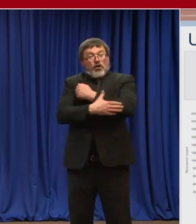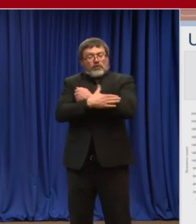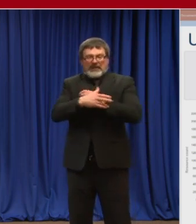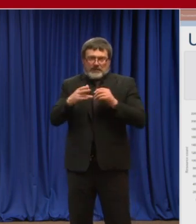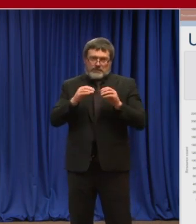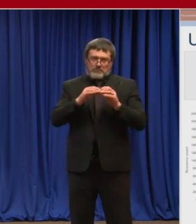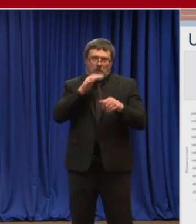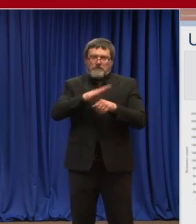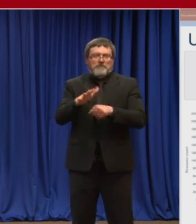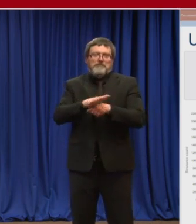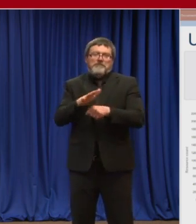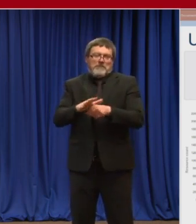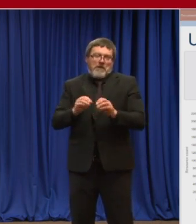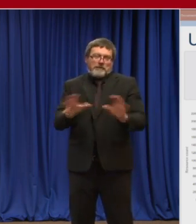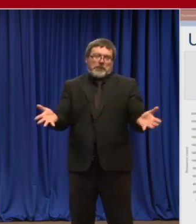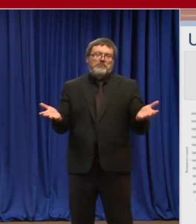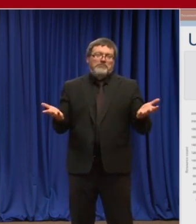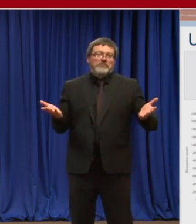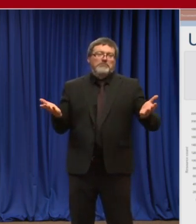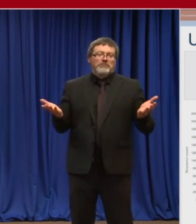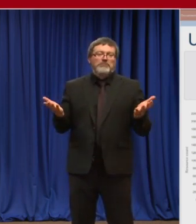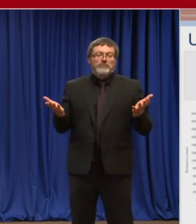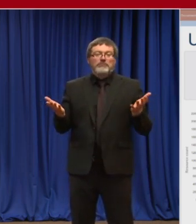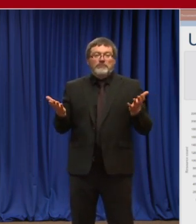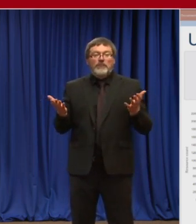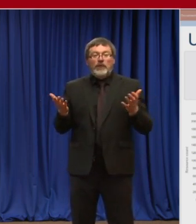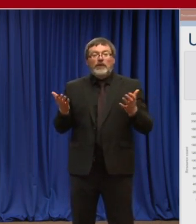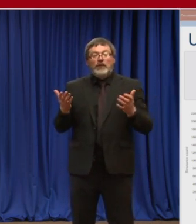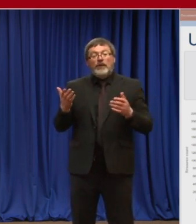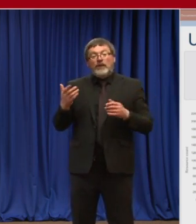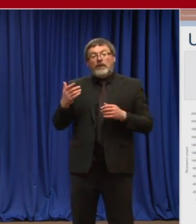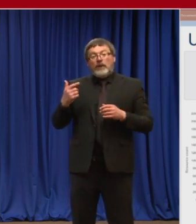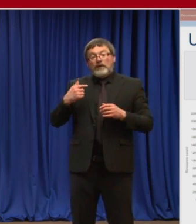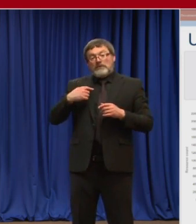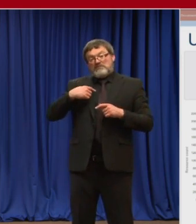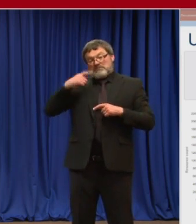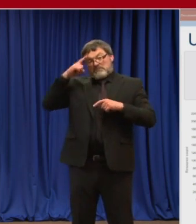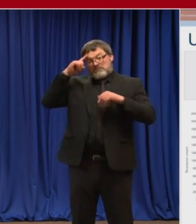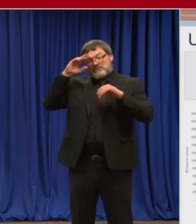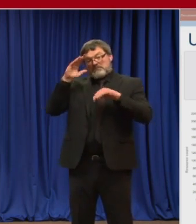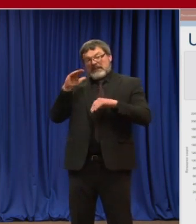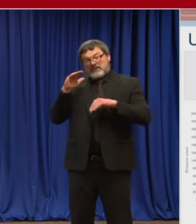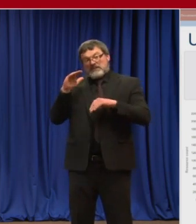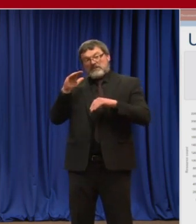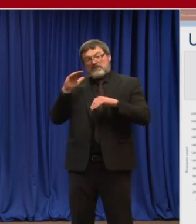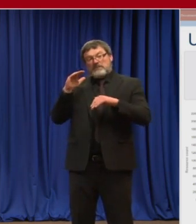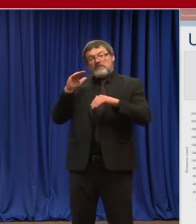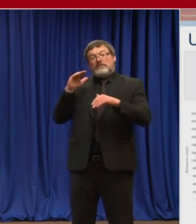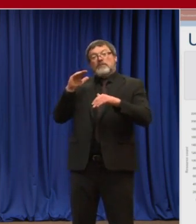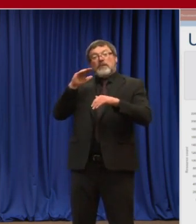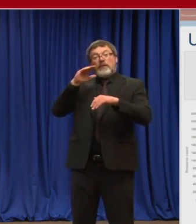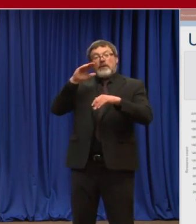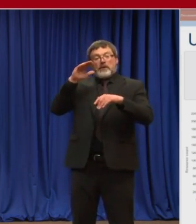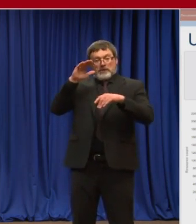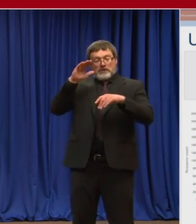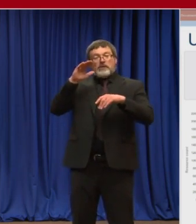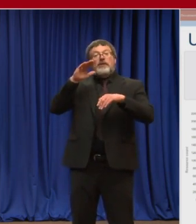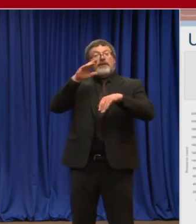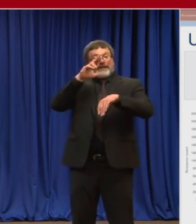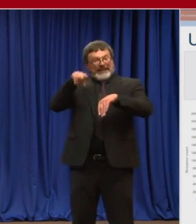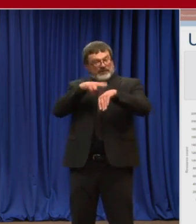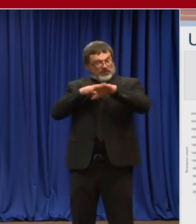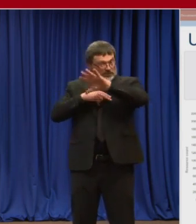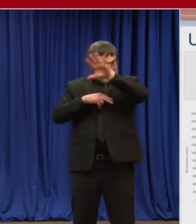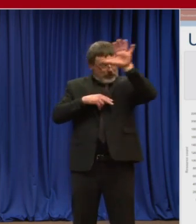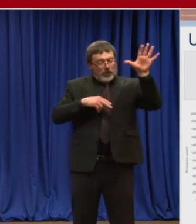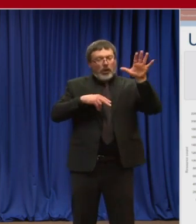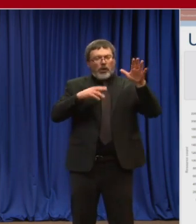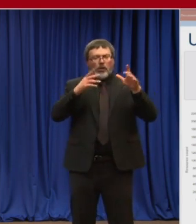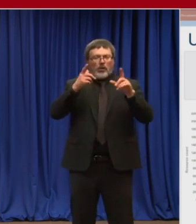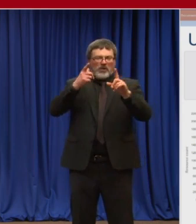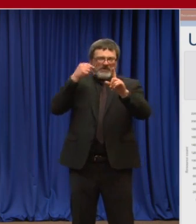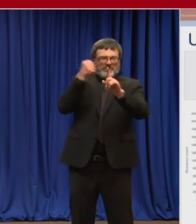THESE MODELS HAVE ESTIMATED THAT THE NATIONAL OUTBREAK WILL LIKELY PEAK AT SOME POINT IN THE NEXT WEEK OR EVEN THE NEXT U DAYS BUT I WANT TO HIGHLIGHT THAT THESE MODELS ARE CONSTANTLY